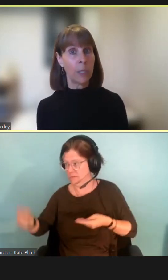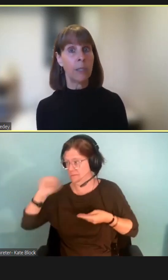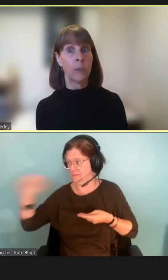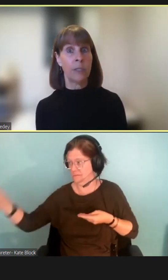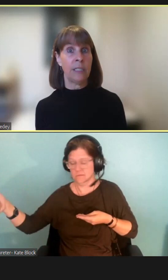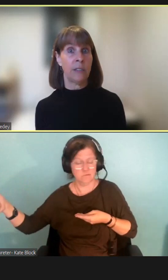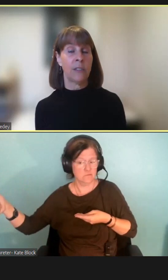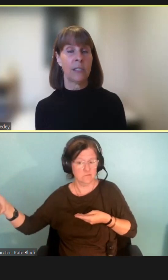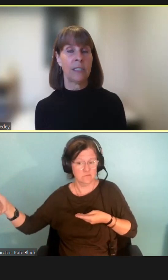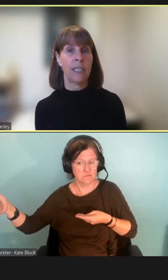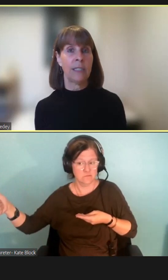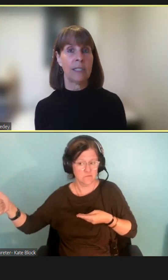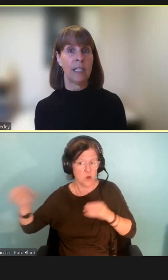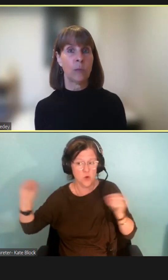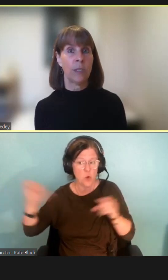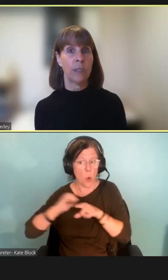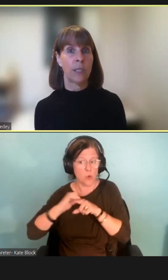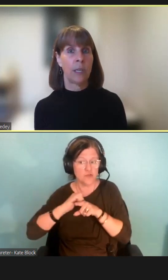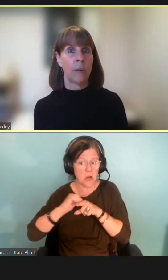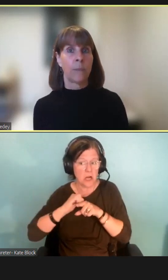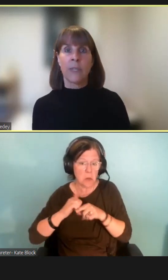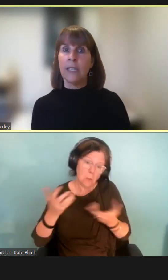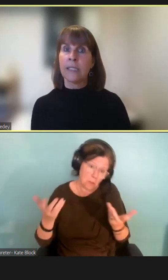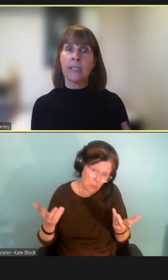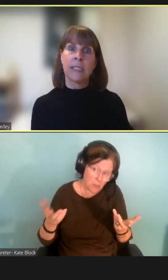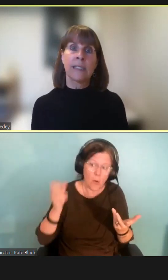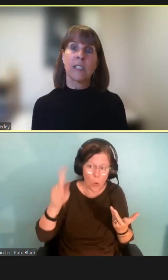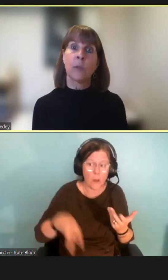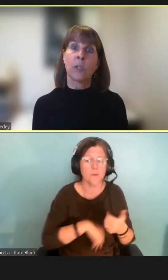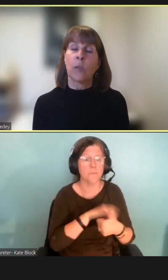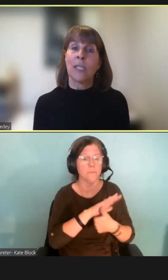would need to facilitate the assessment is it an assessment where somebody